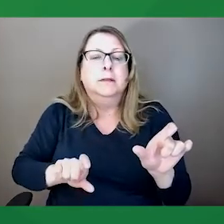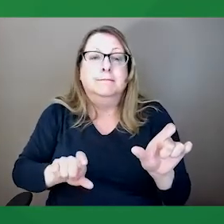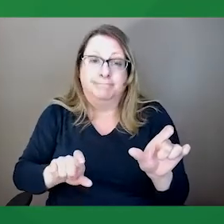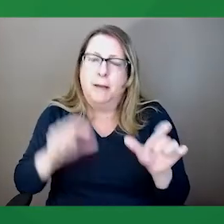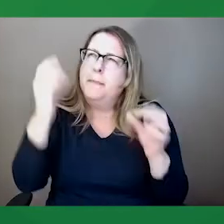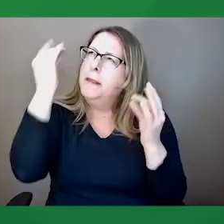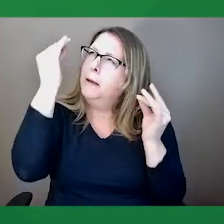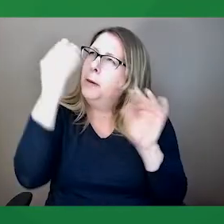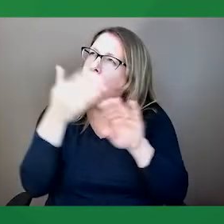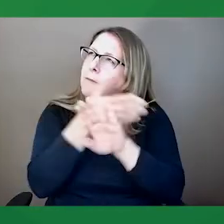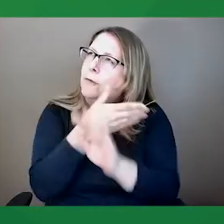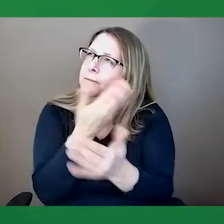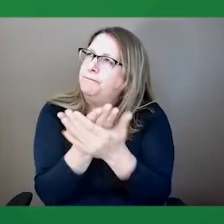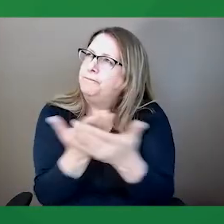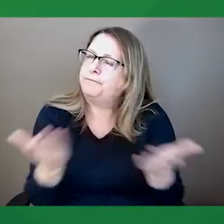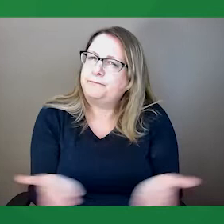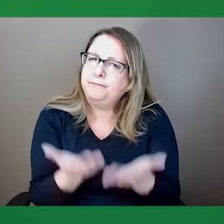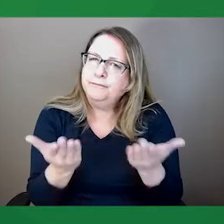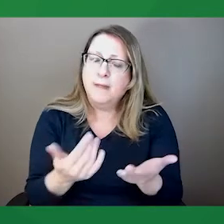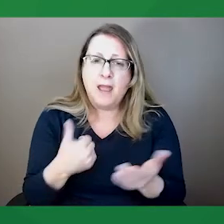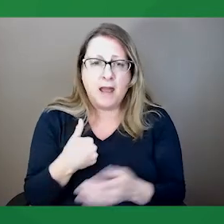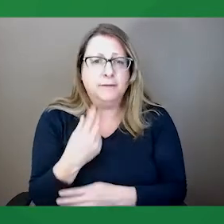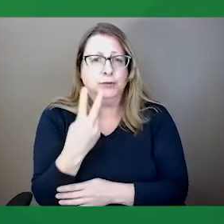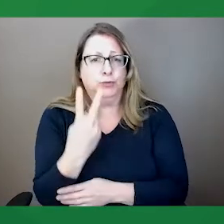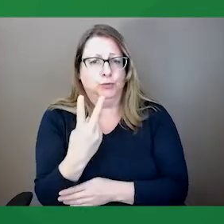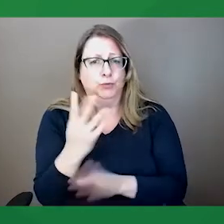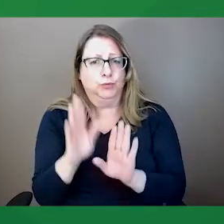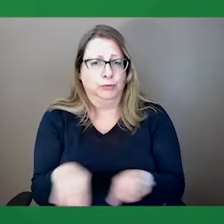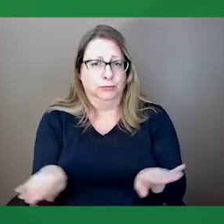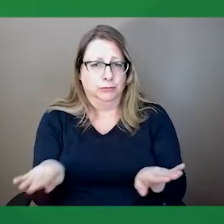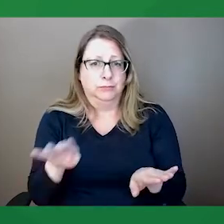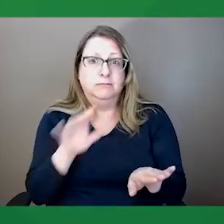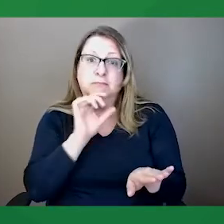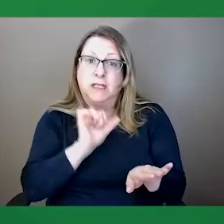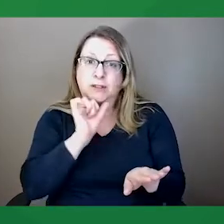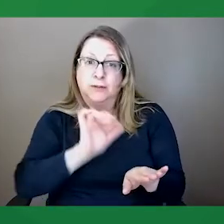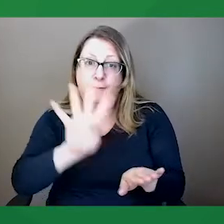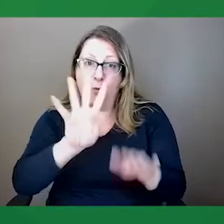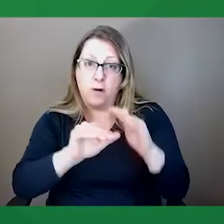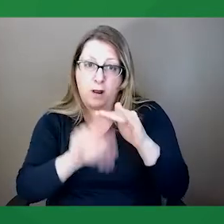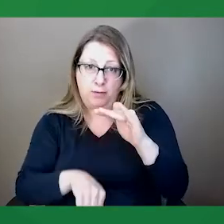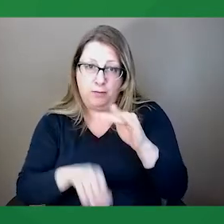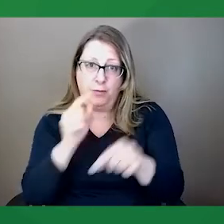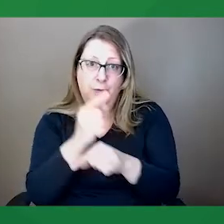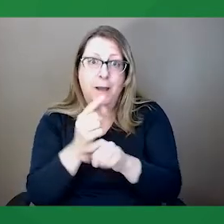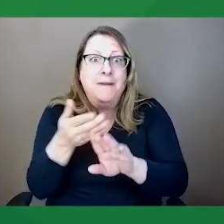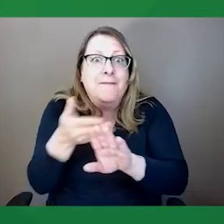So I have two kids at home under four, before that my house used to be really organized.